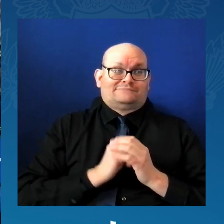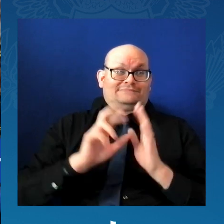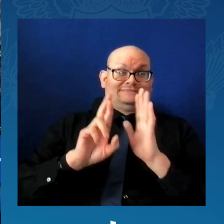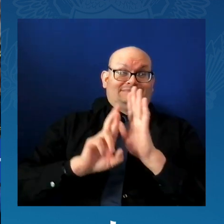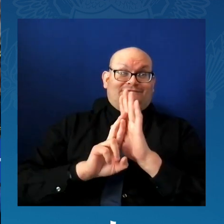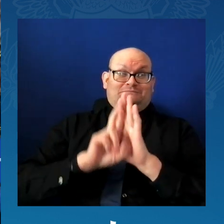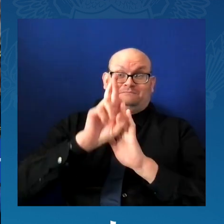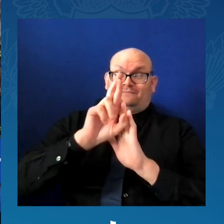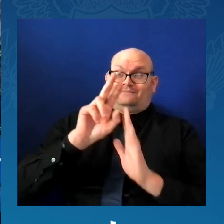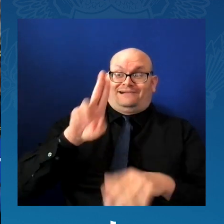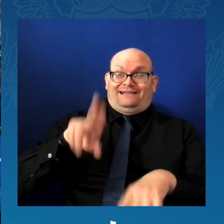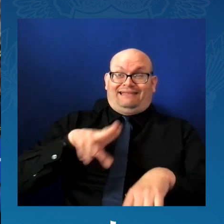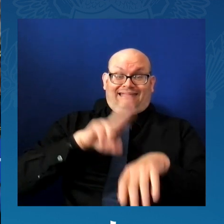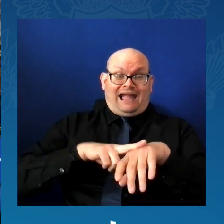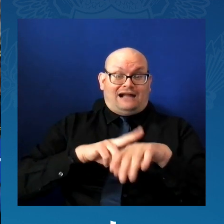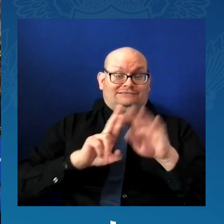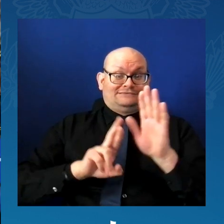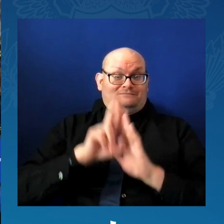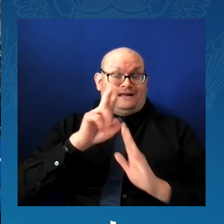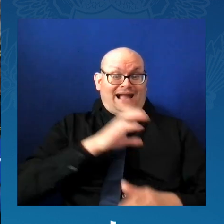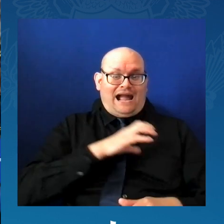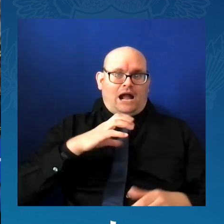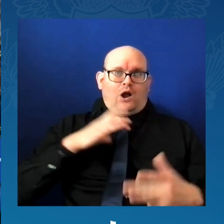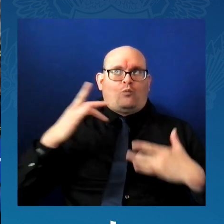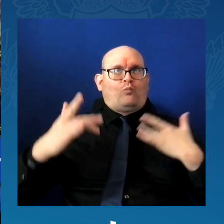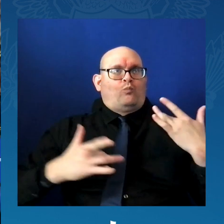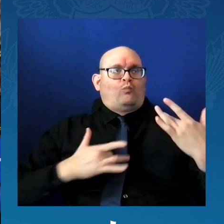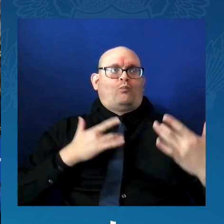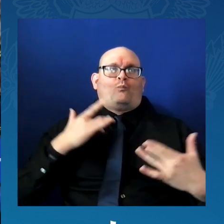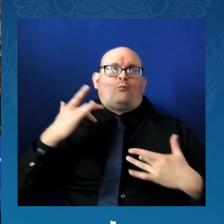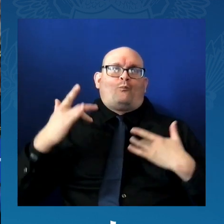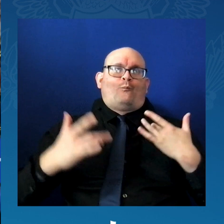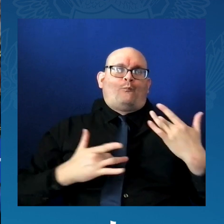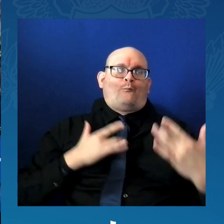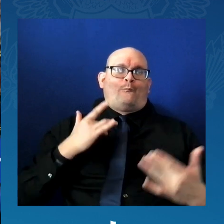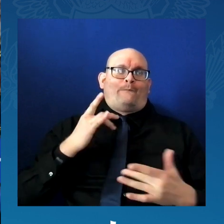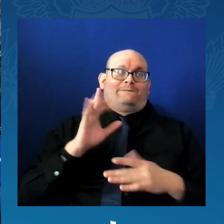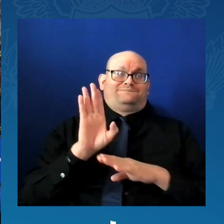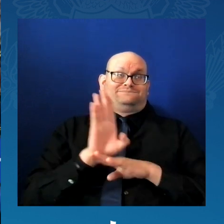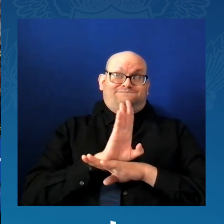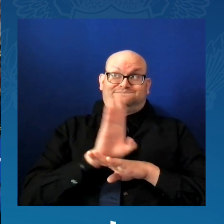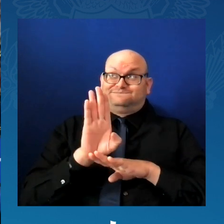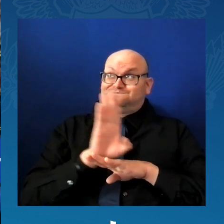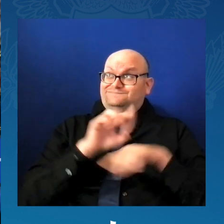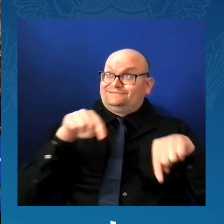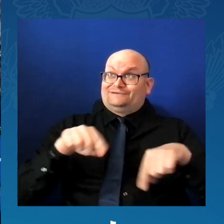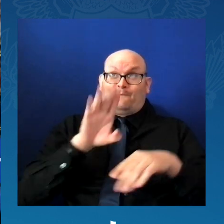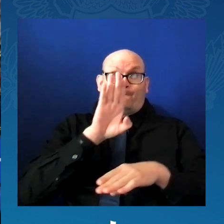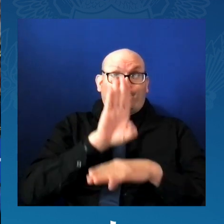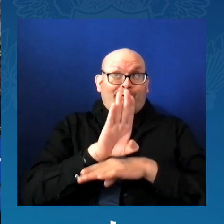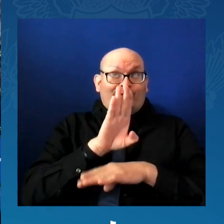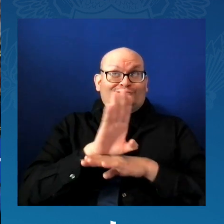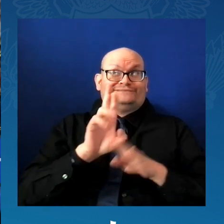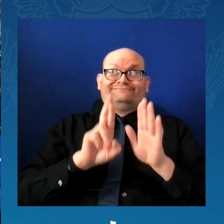for the commercial space industry. 2021 witnessed more than $15 billion invested in space related businesses,